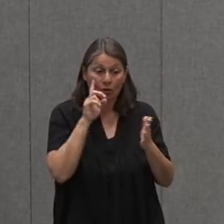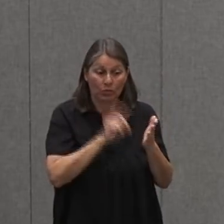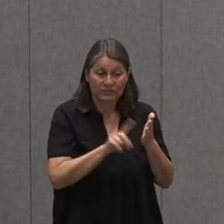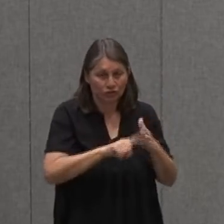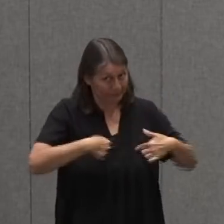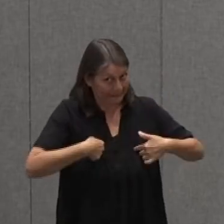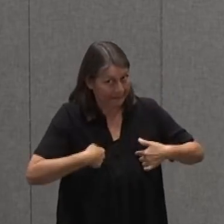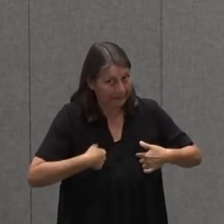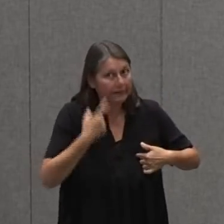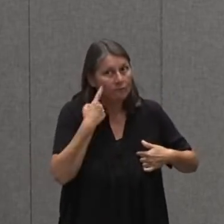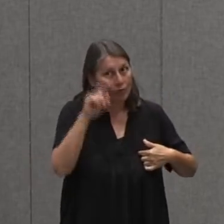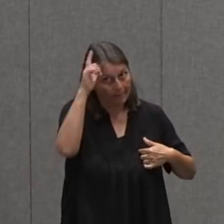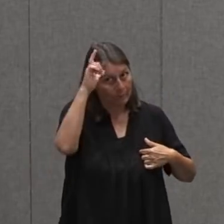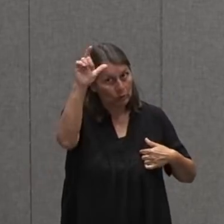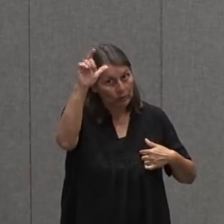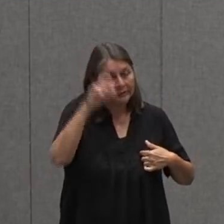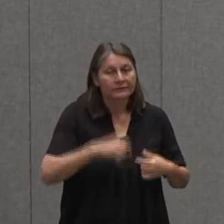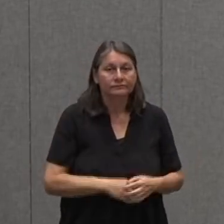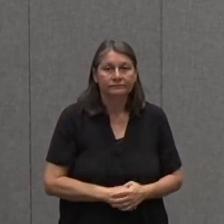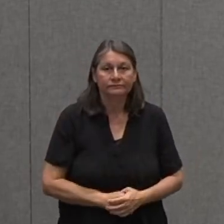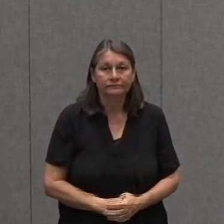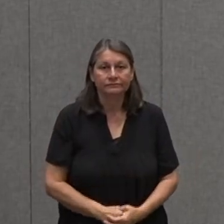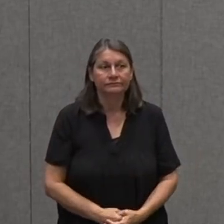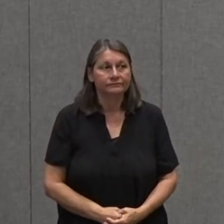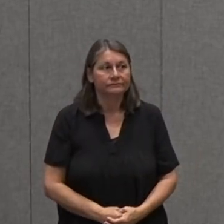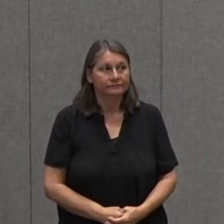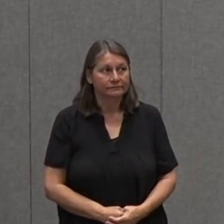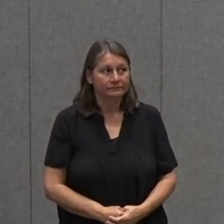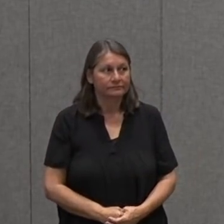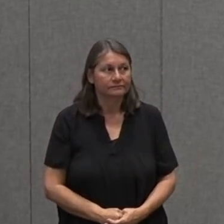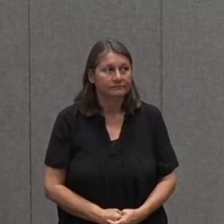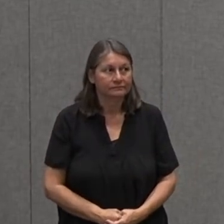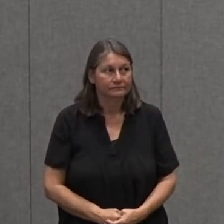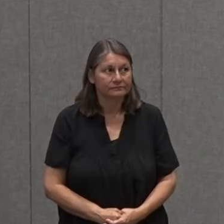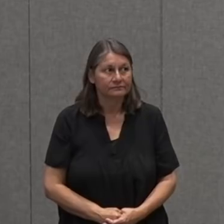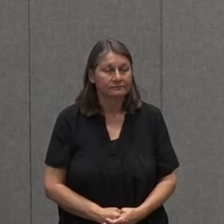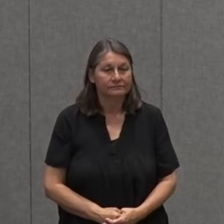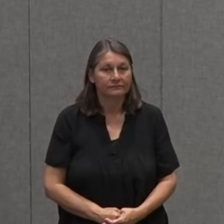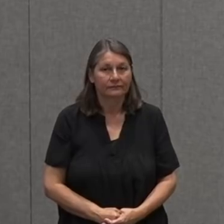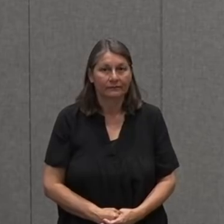Okay, very quickly and we will go over this, we'll start with this next time